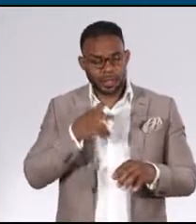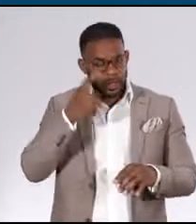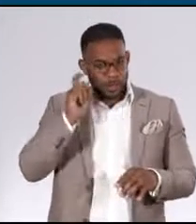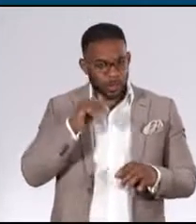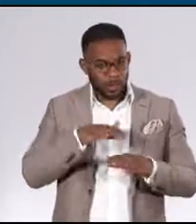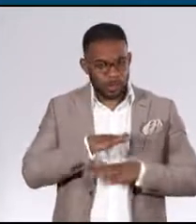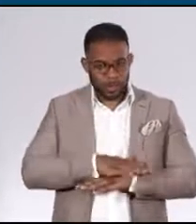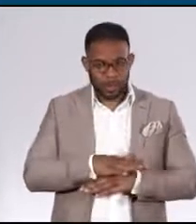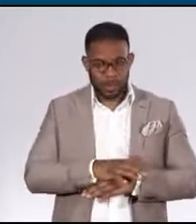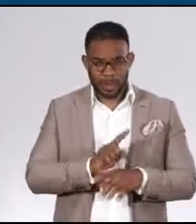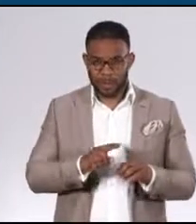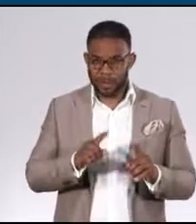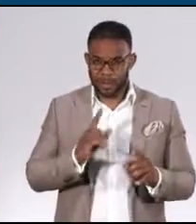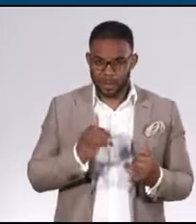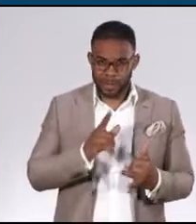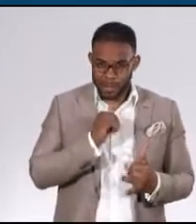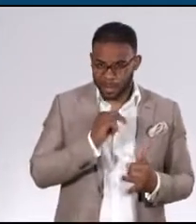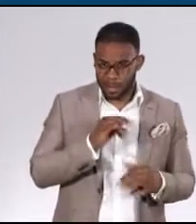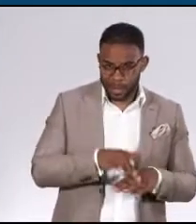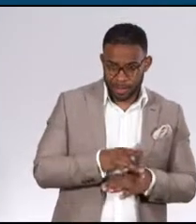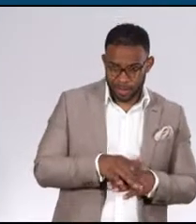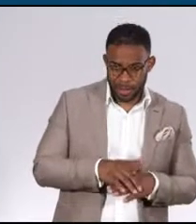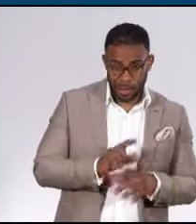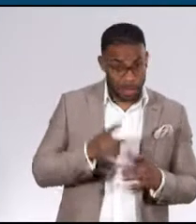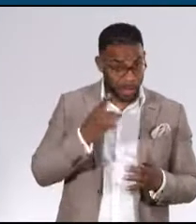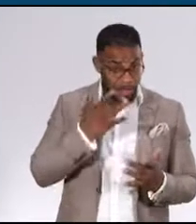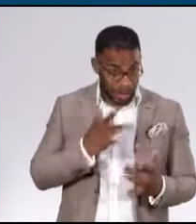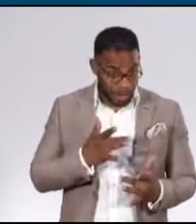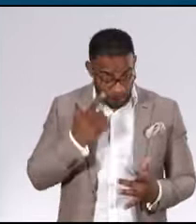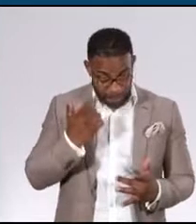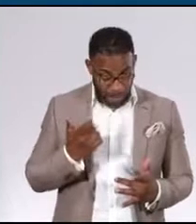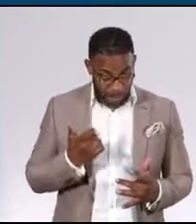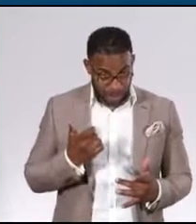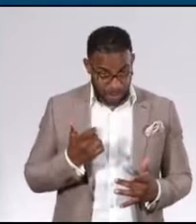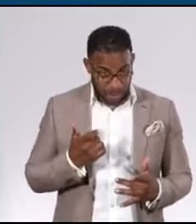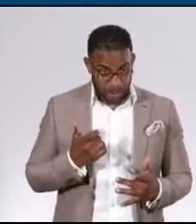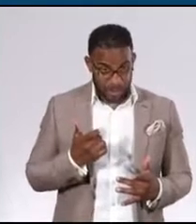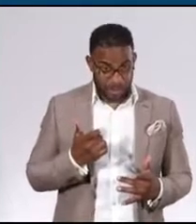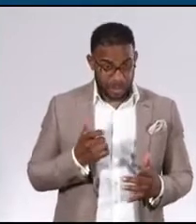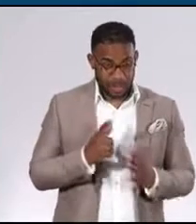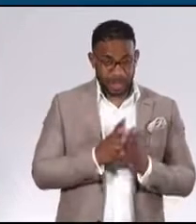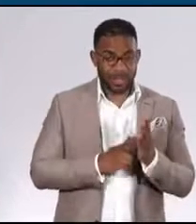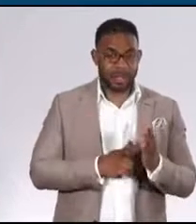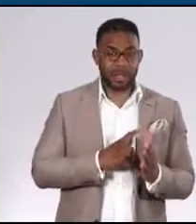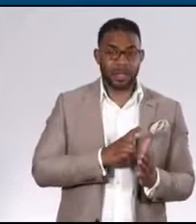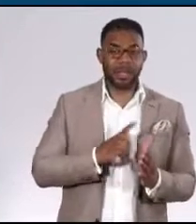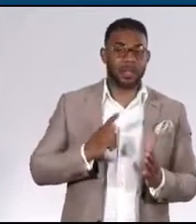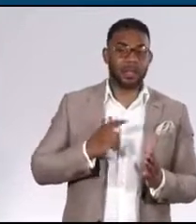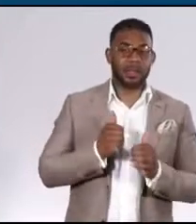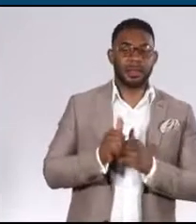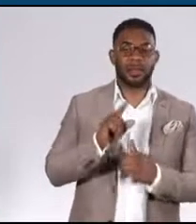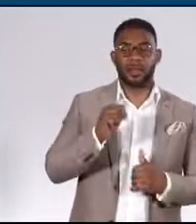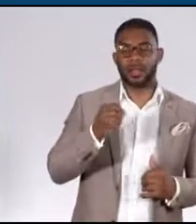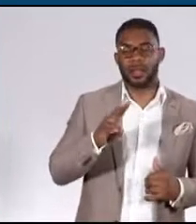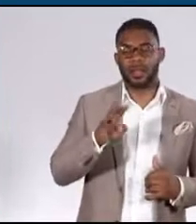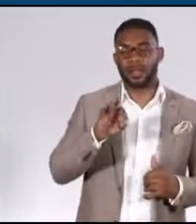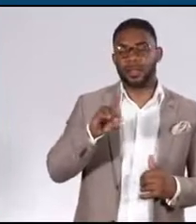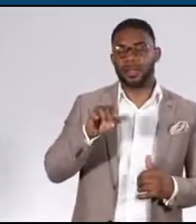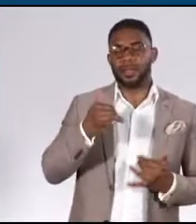But currently these are not available, but fortunately, because of legislation passed in 2 thousand and 17, uh the fda is now mandated to if